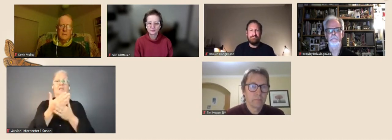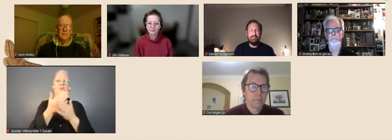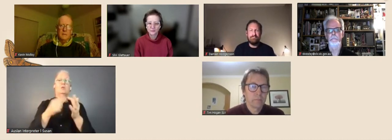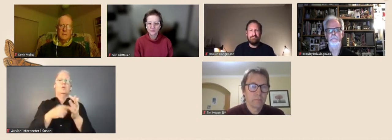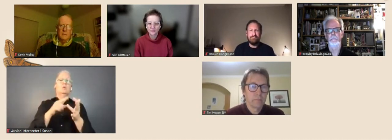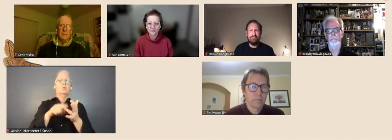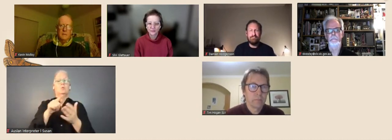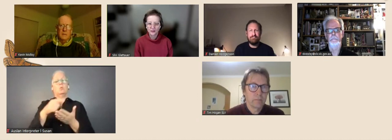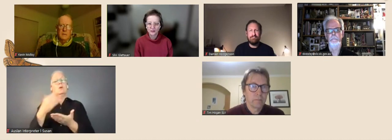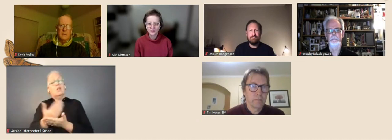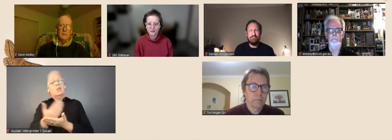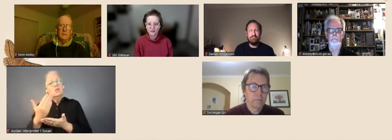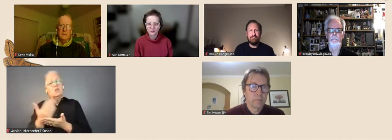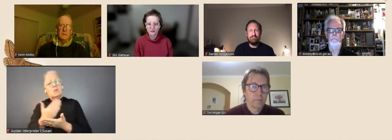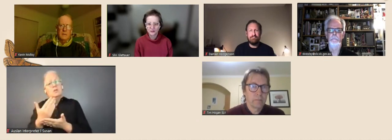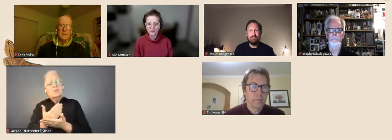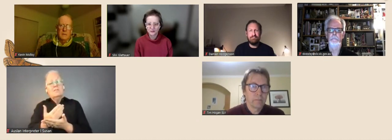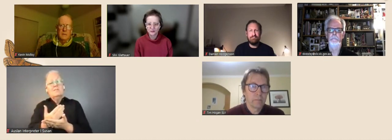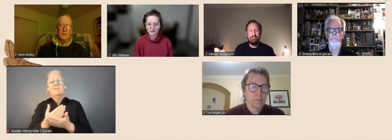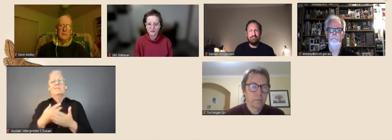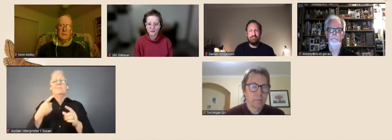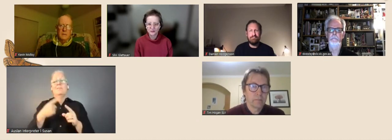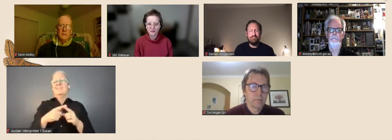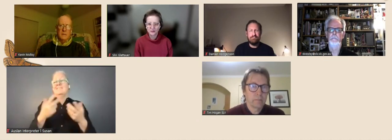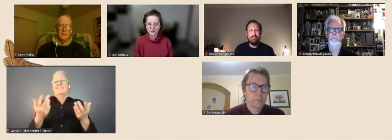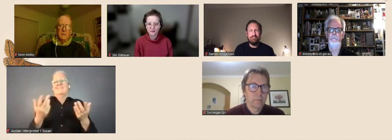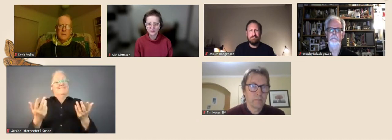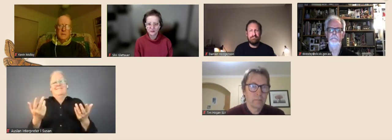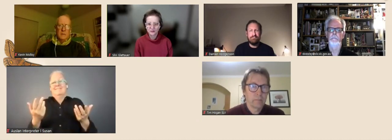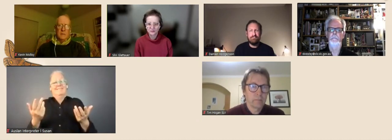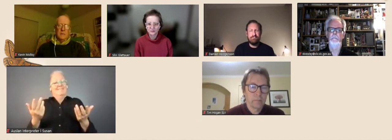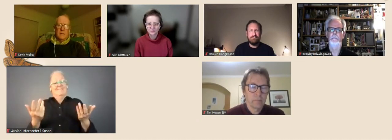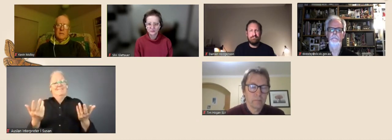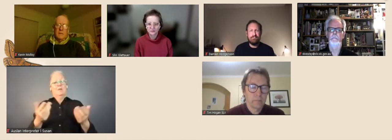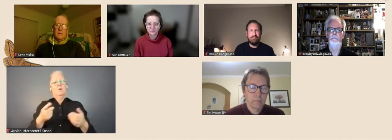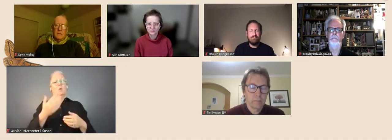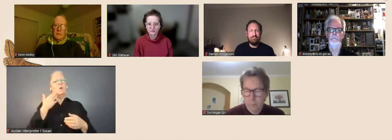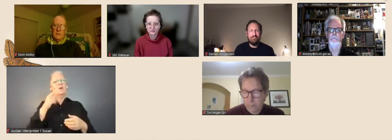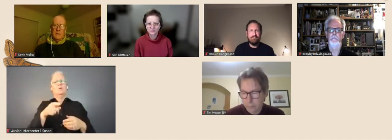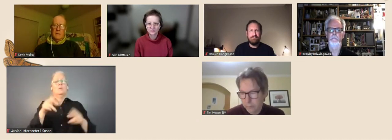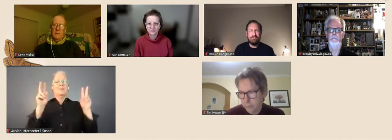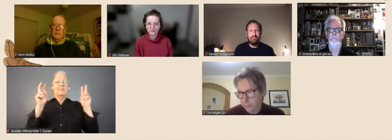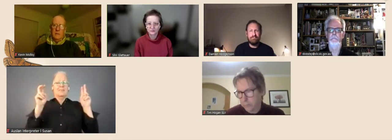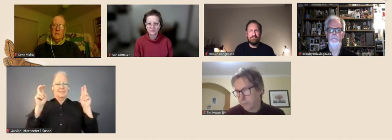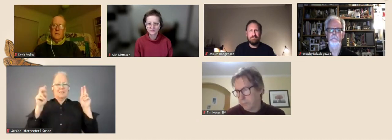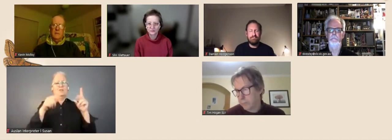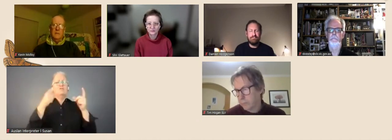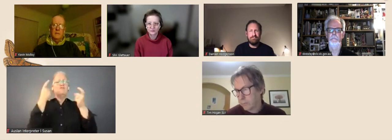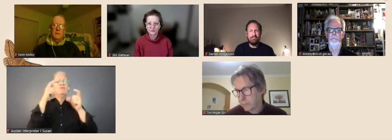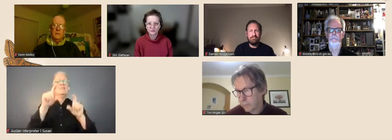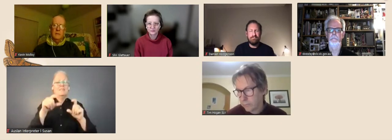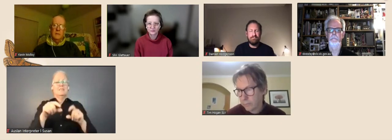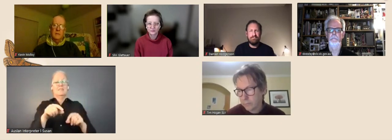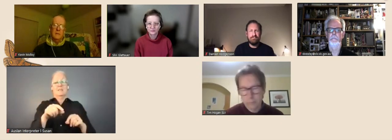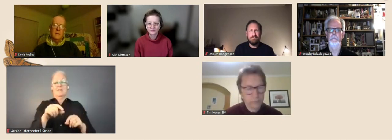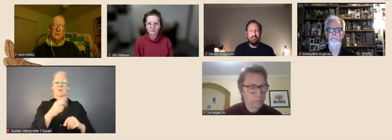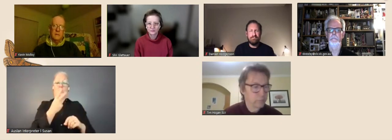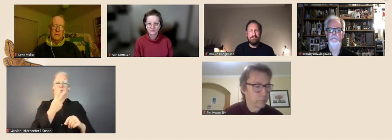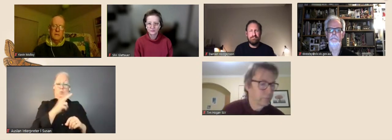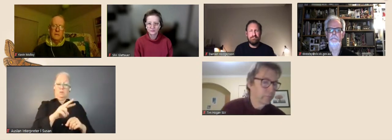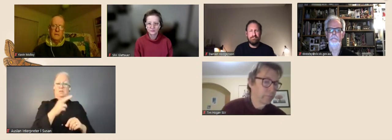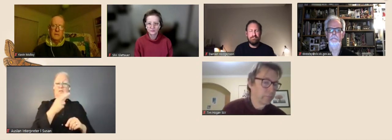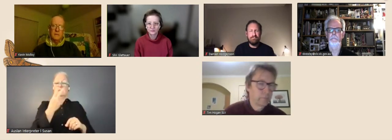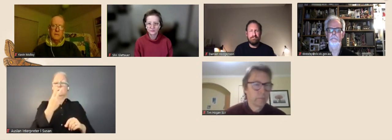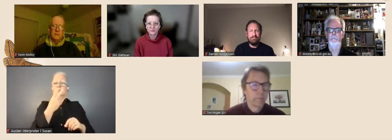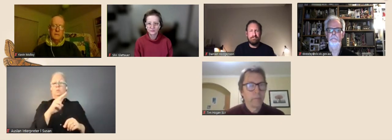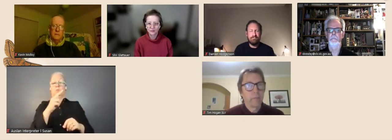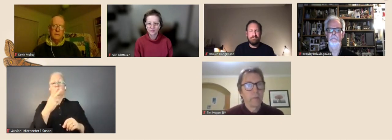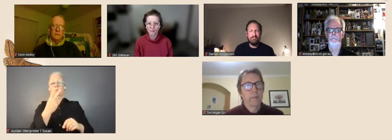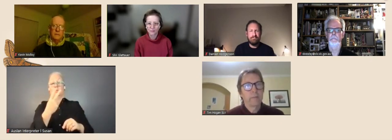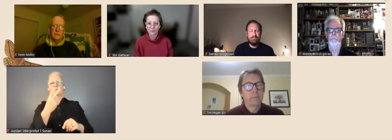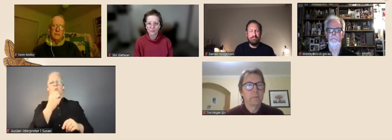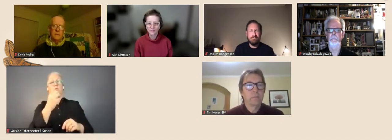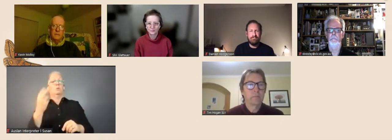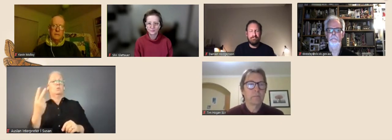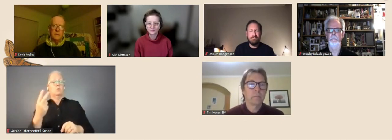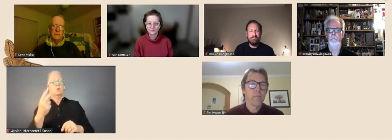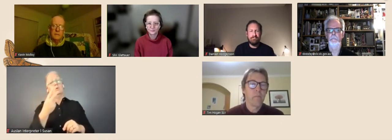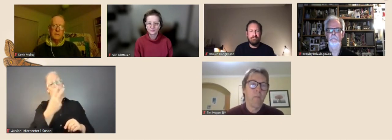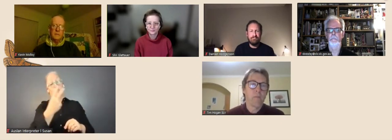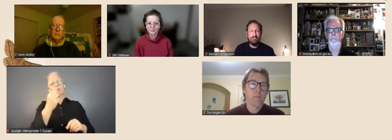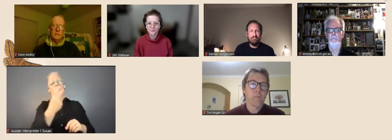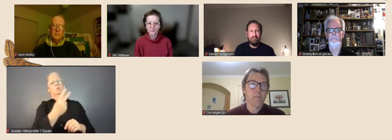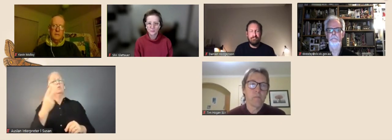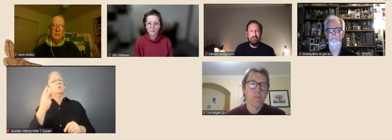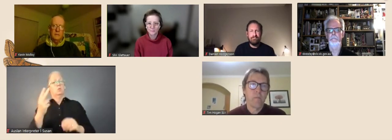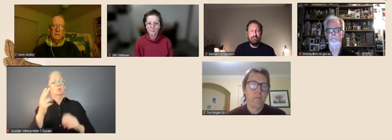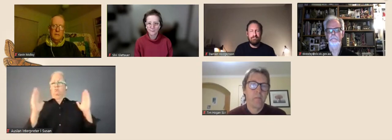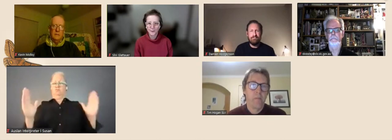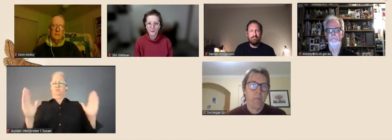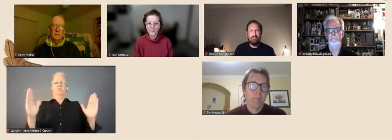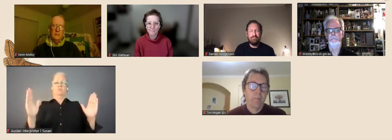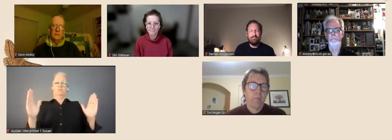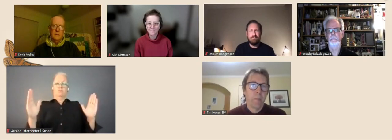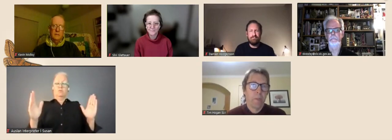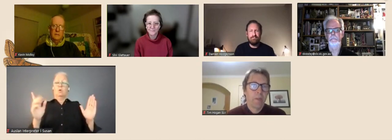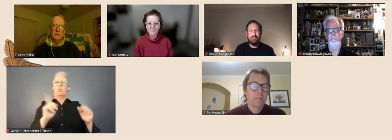also no hard and fast rule, the residency period is the calendar year of 2022. One, one thing potential fellows might want to keep in mind is that